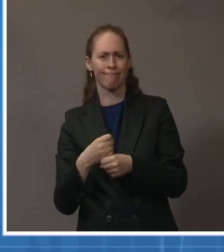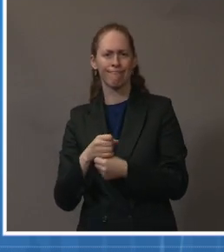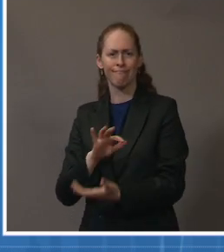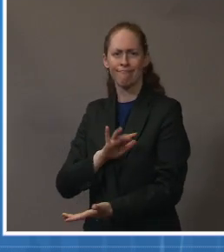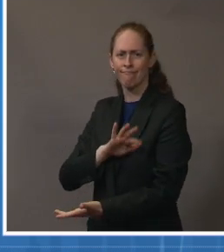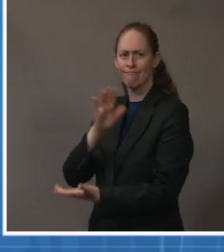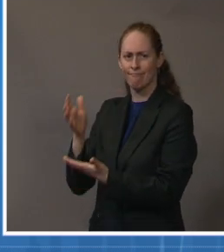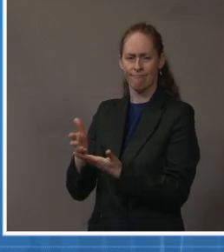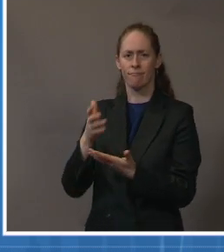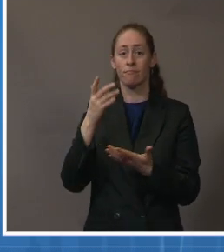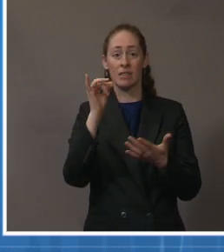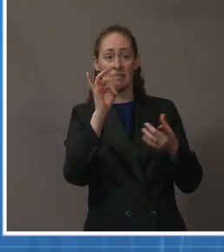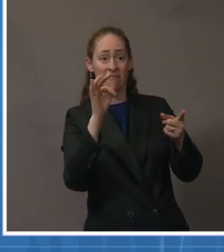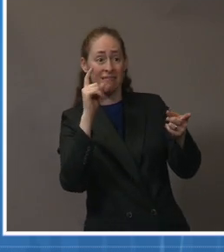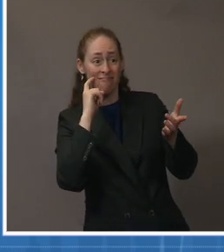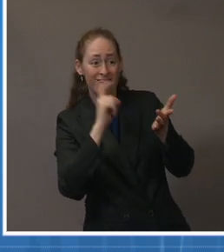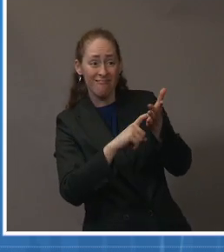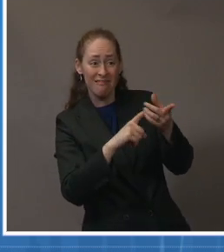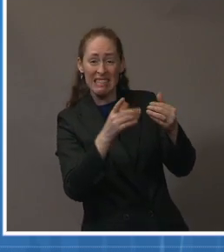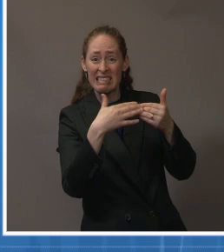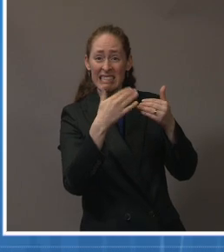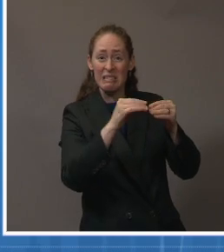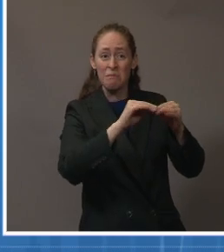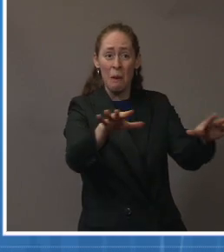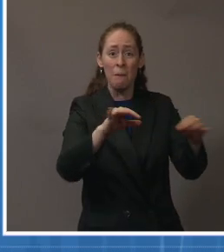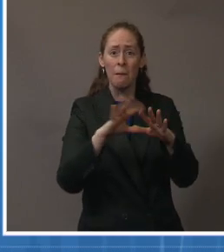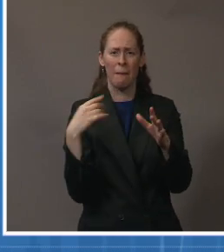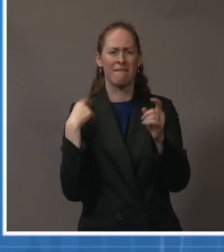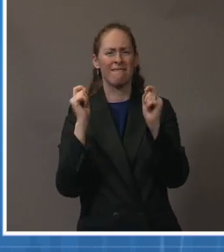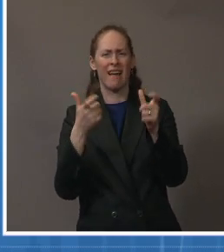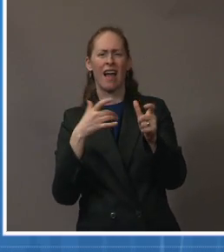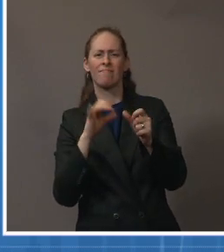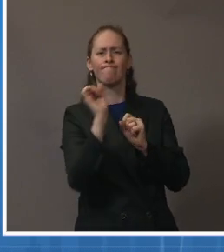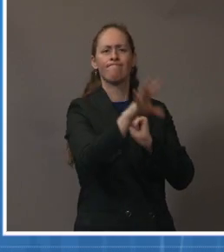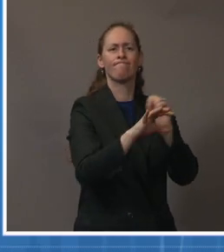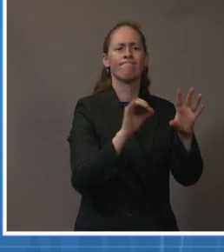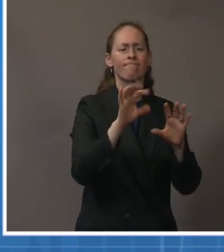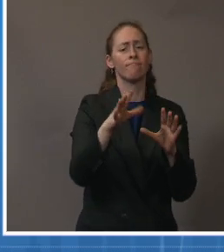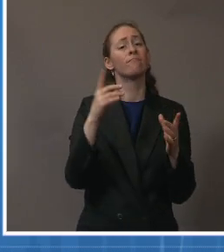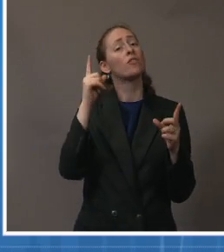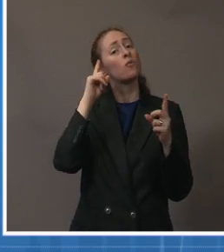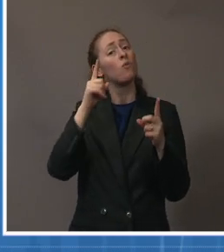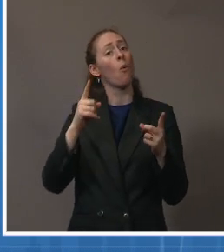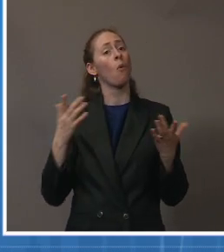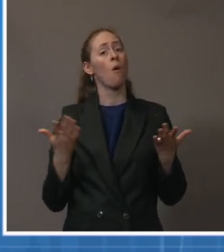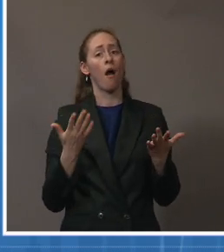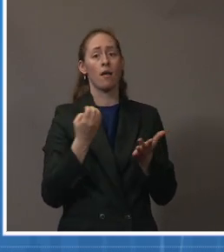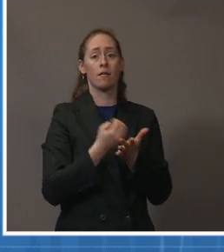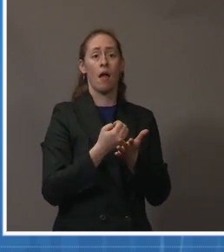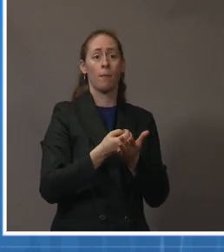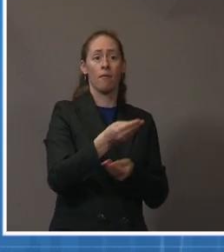and critically recovering economically here at home and around the world. And we will do so in a way that strengthens